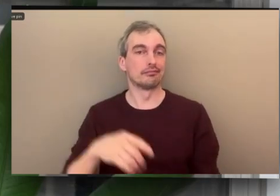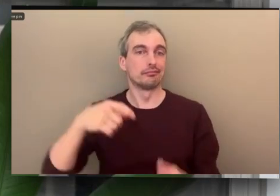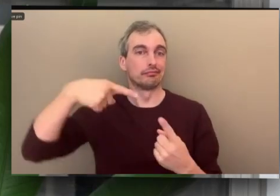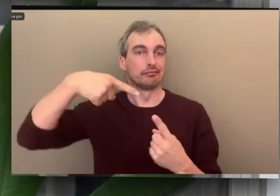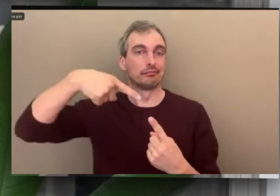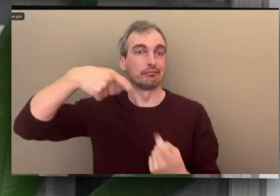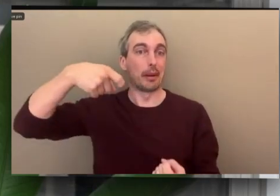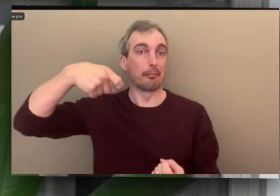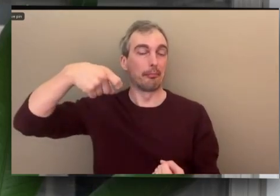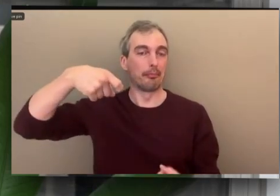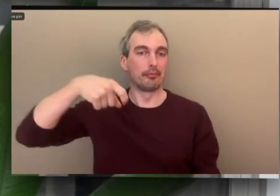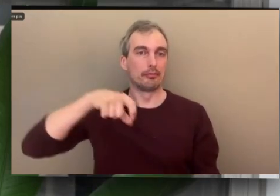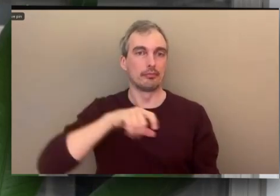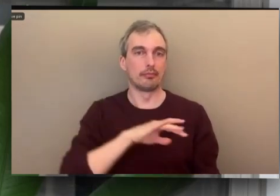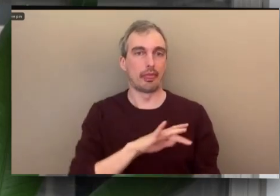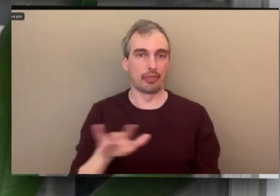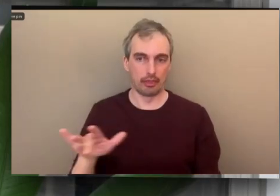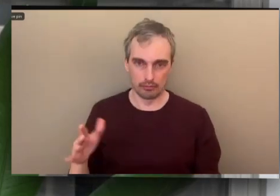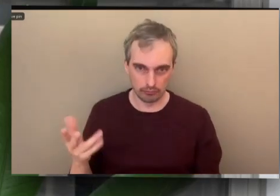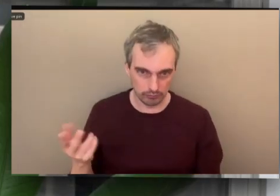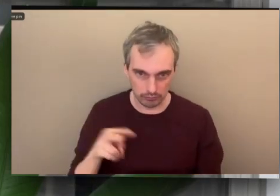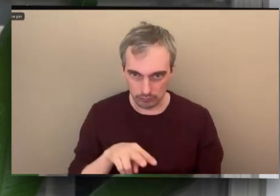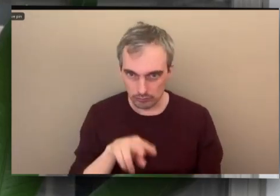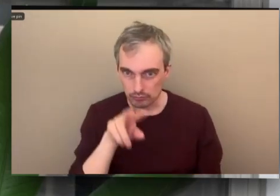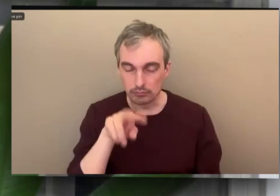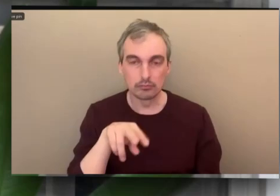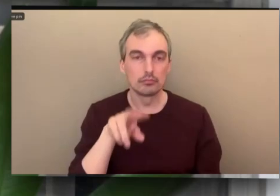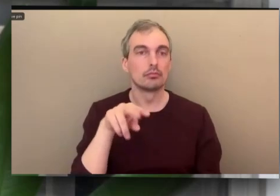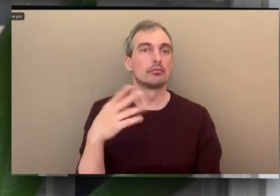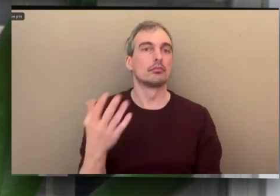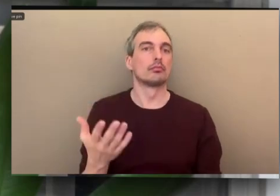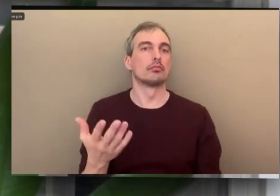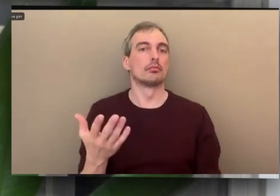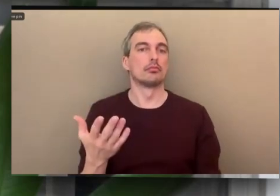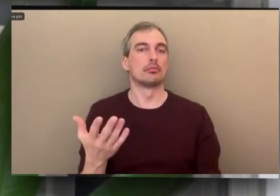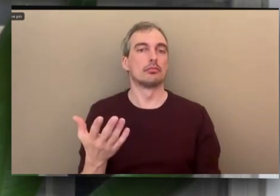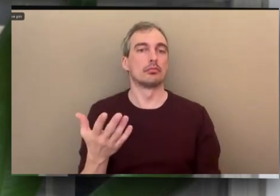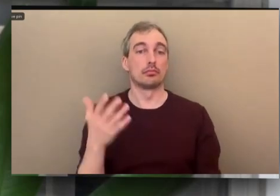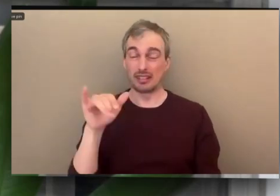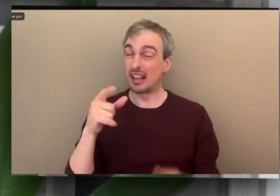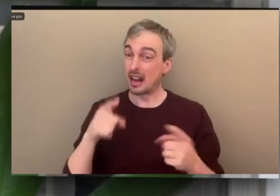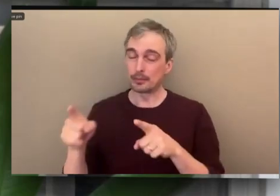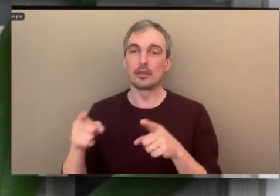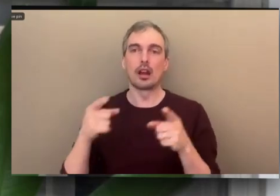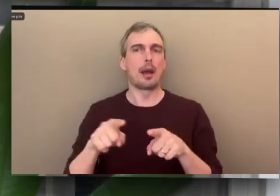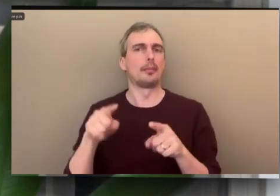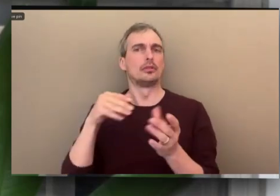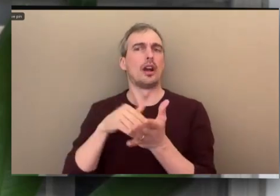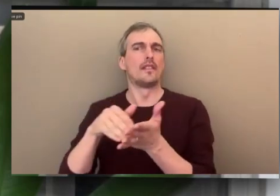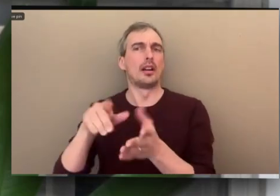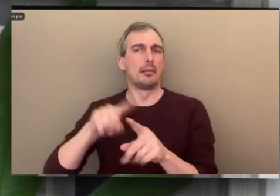That the content owner has. The point being is this: We could have easily said: Not our problem.